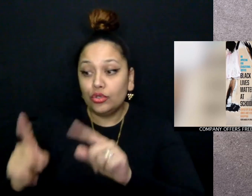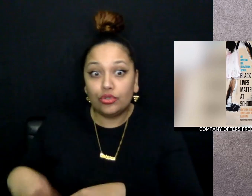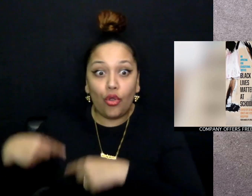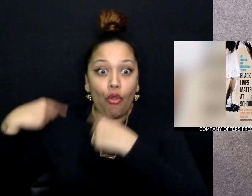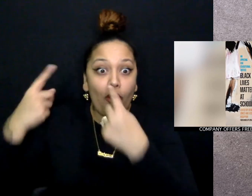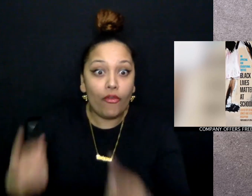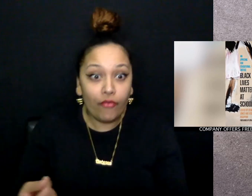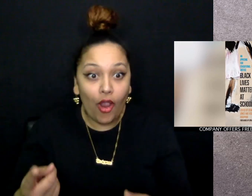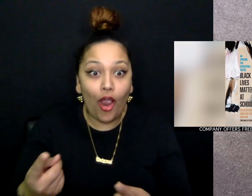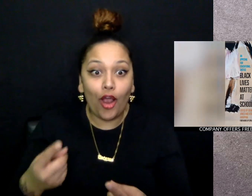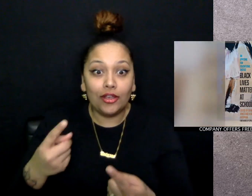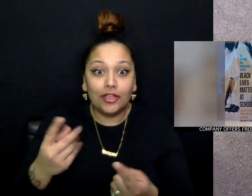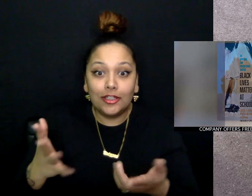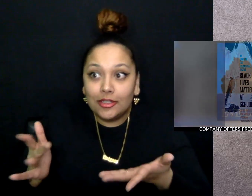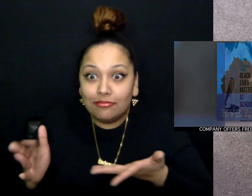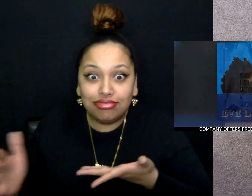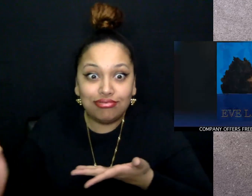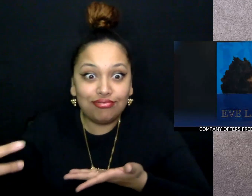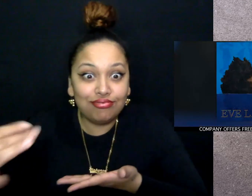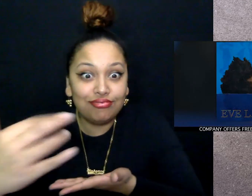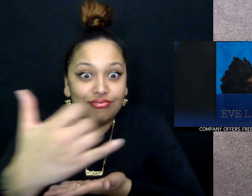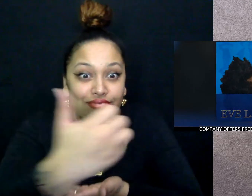The device is called hapta.